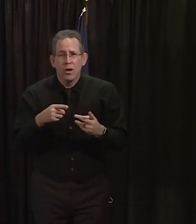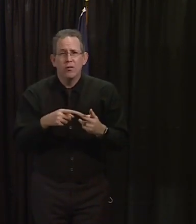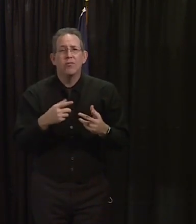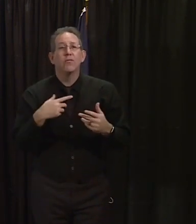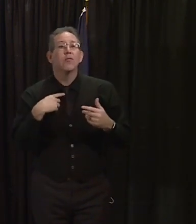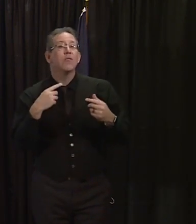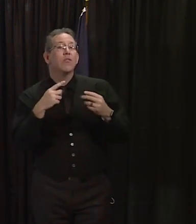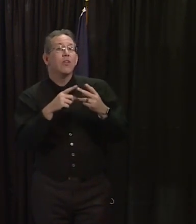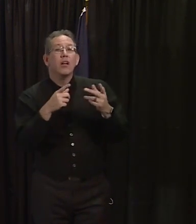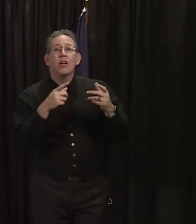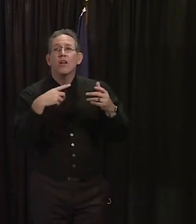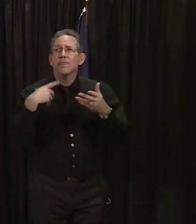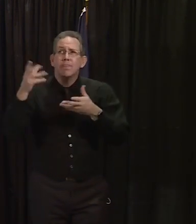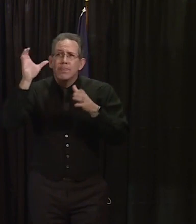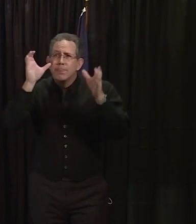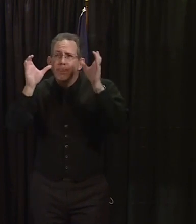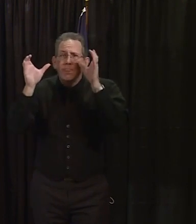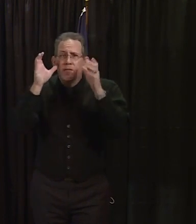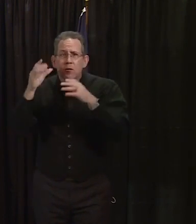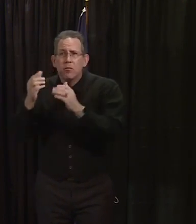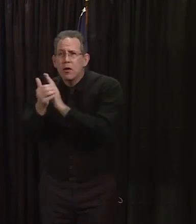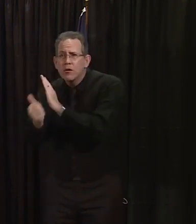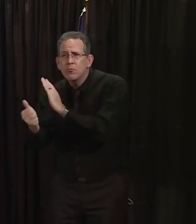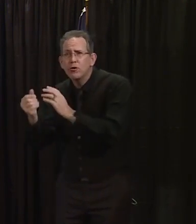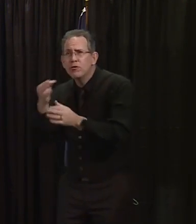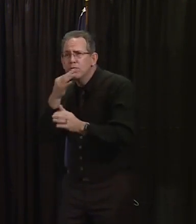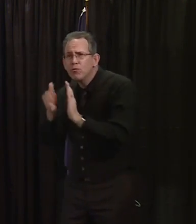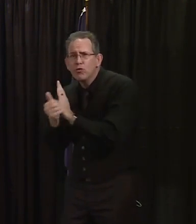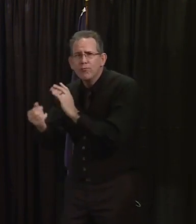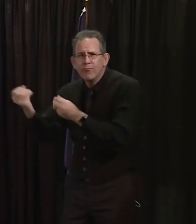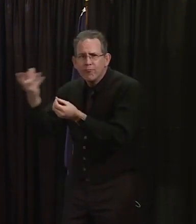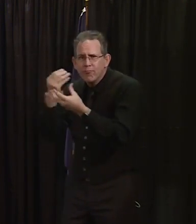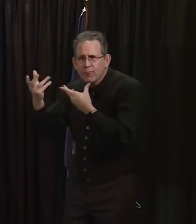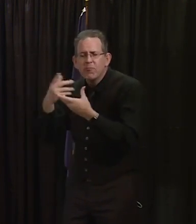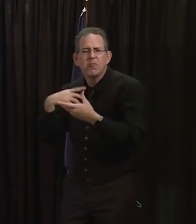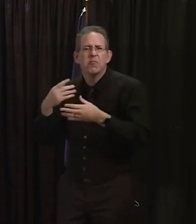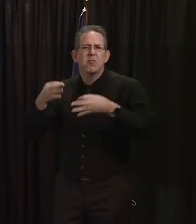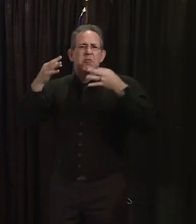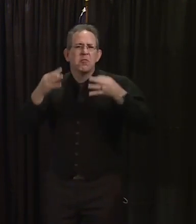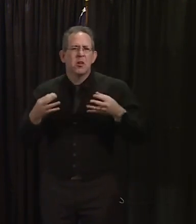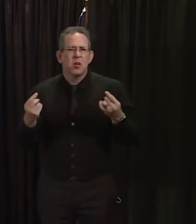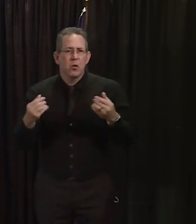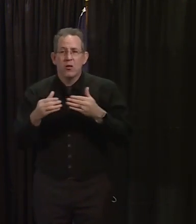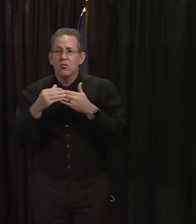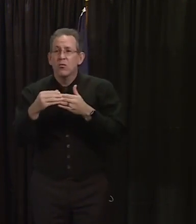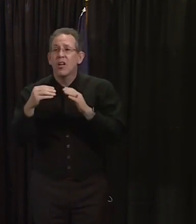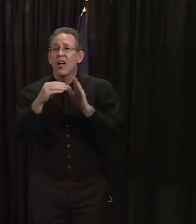disease experts. The state is changing its guidance for dealing with covid in schools.